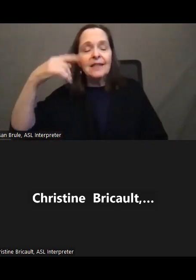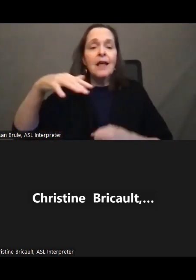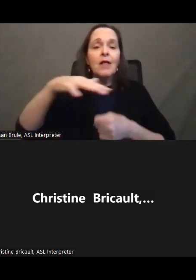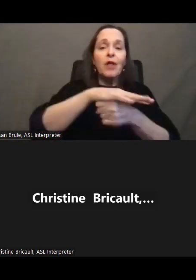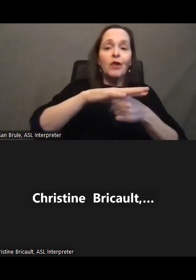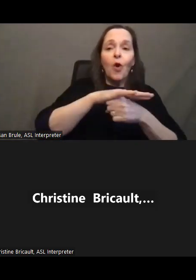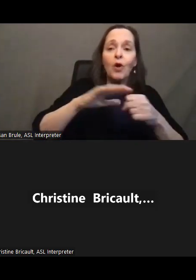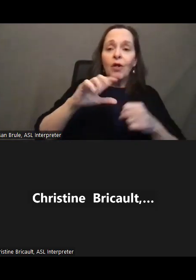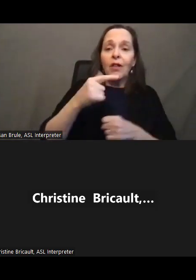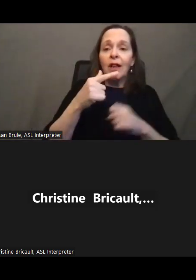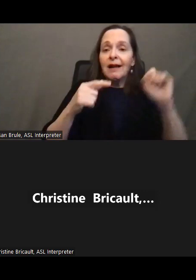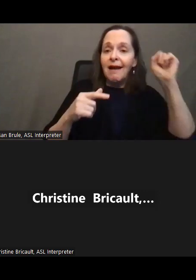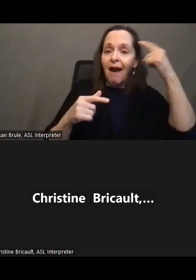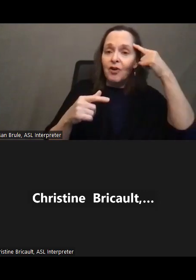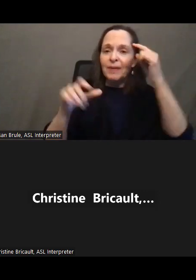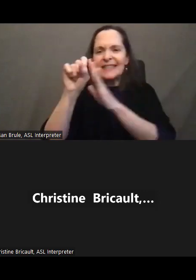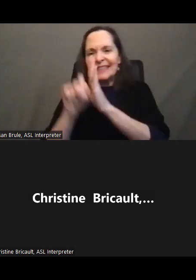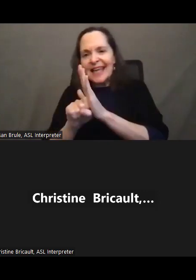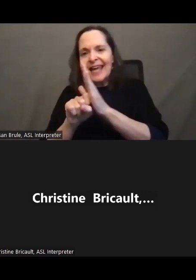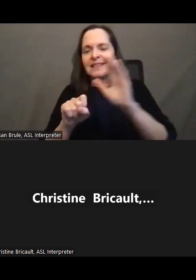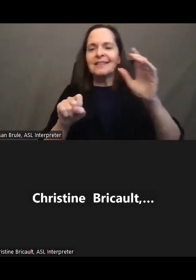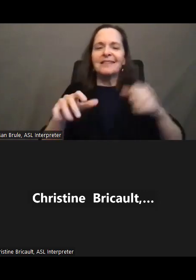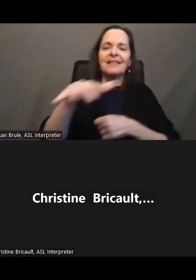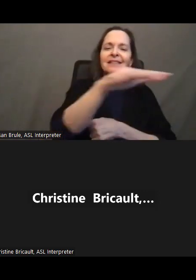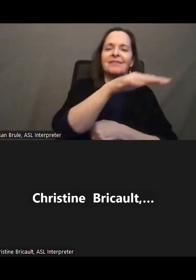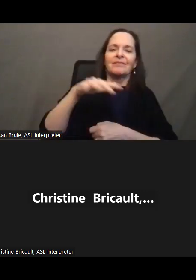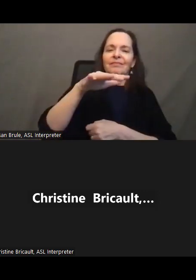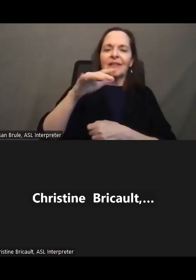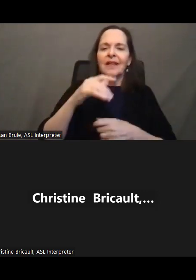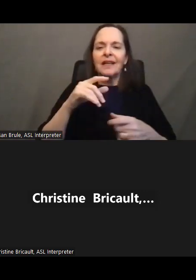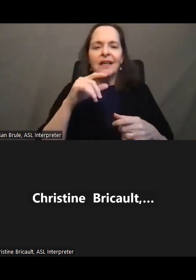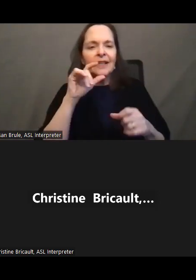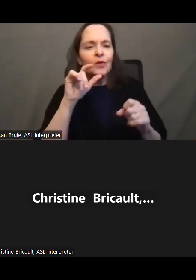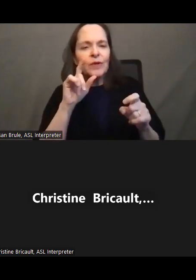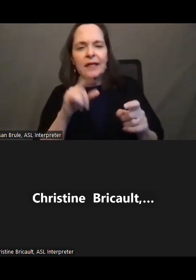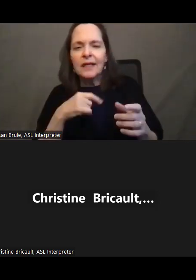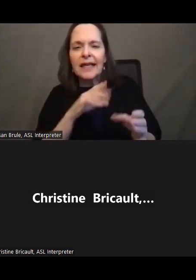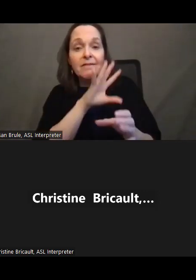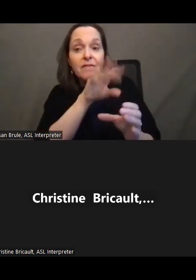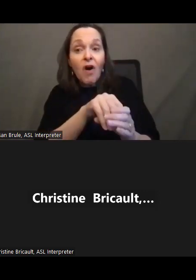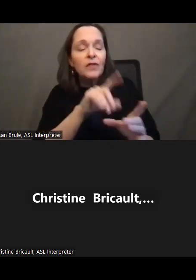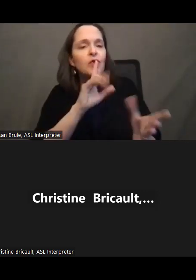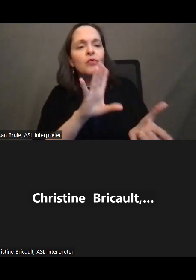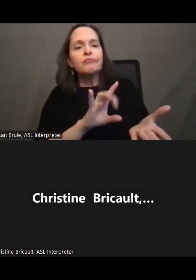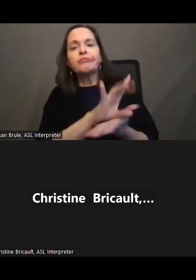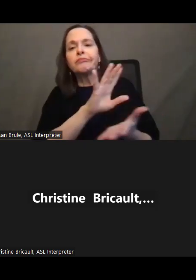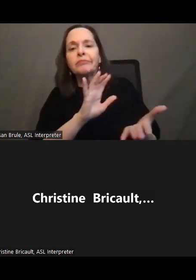And it provides that no qualified individual with a disability, by reason of such disability, shall be